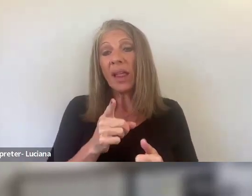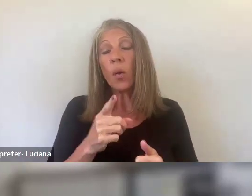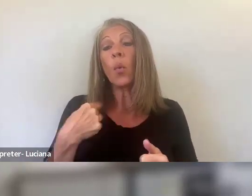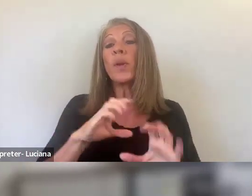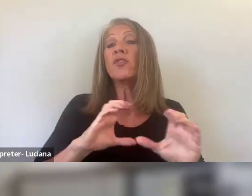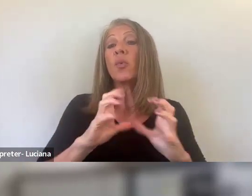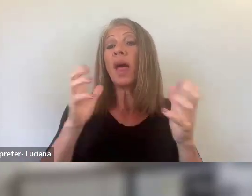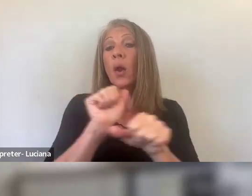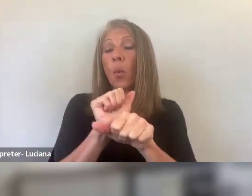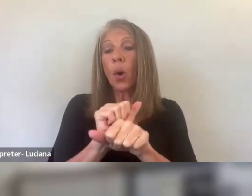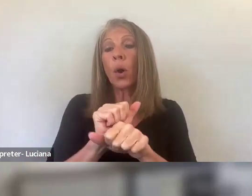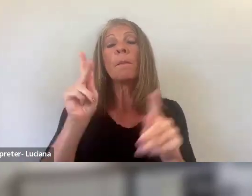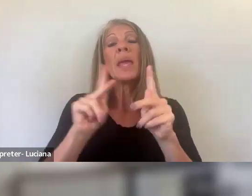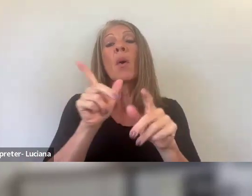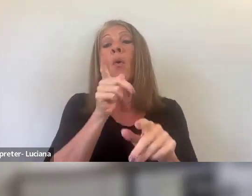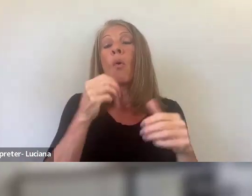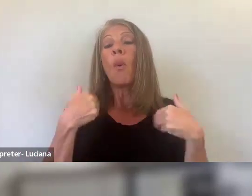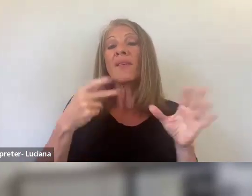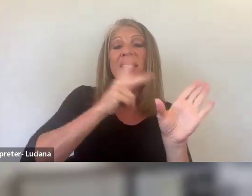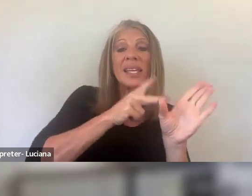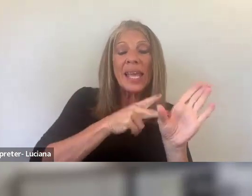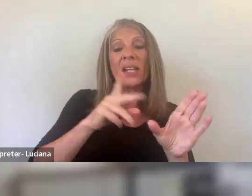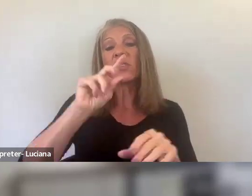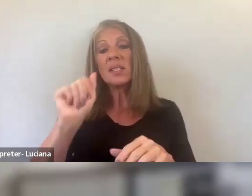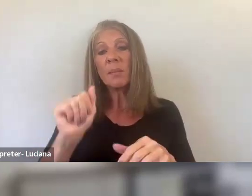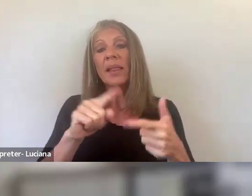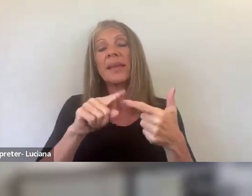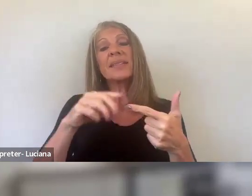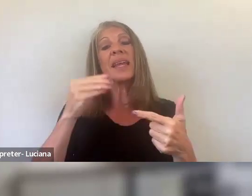individuals who have psychiatric disabilities and homelessness. It’s a shift for ILCs,